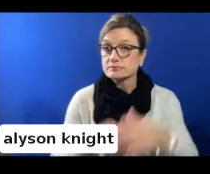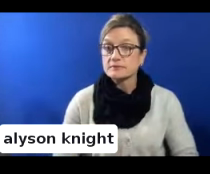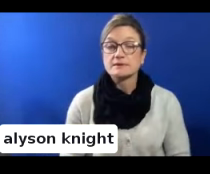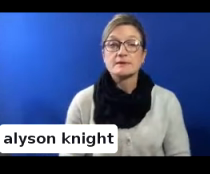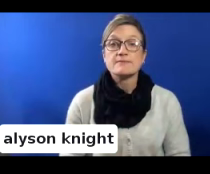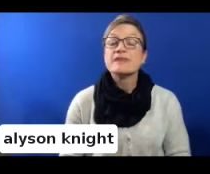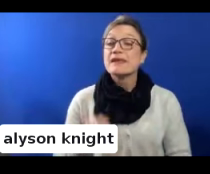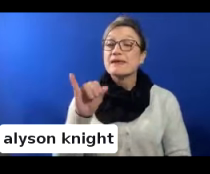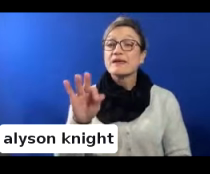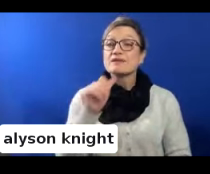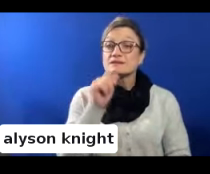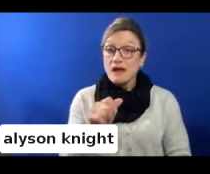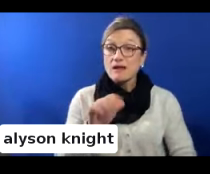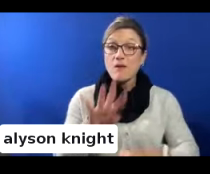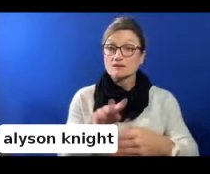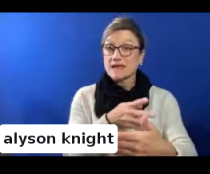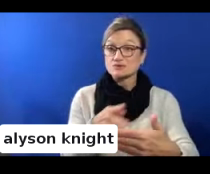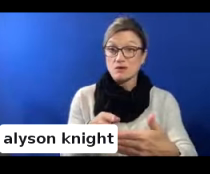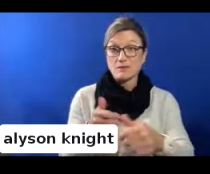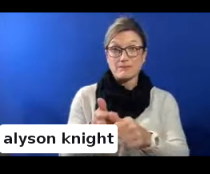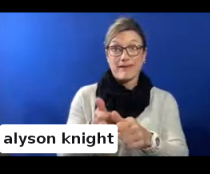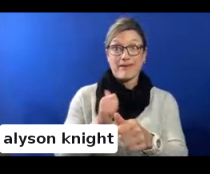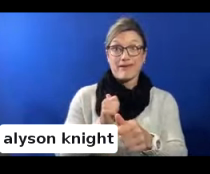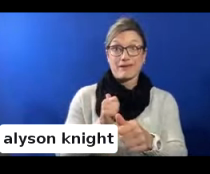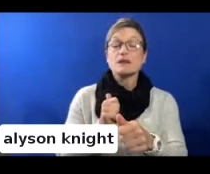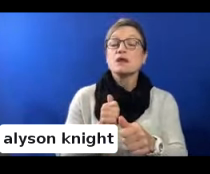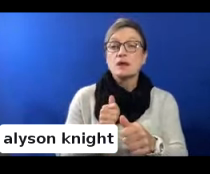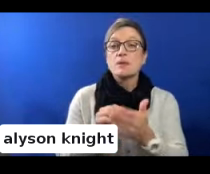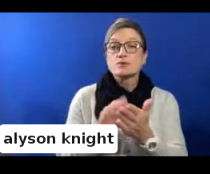If it's not on schedule, please include the reasons for the delay,